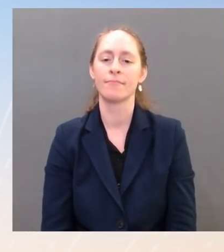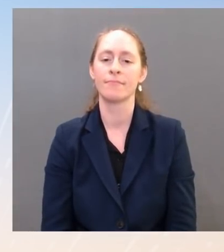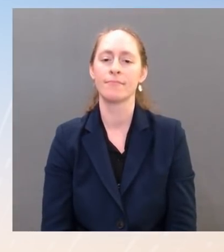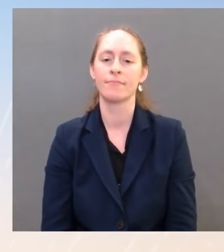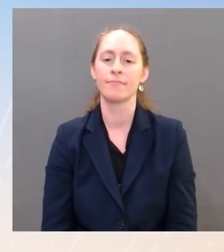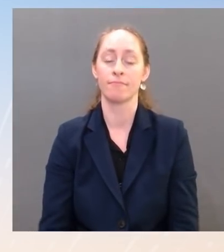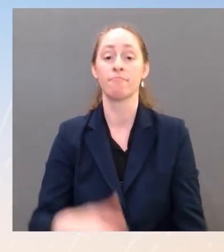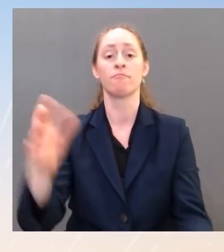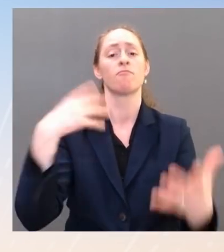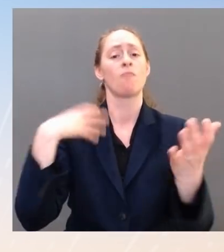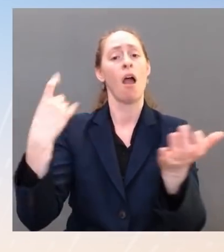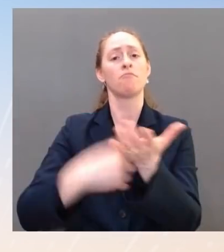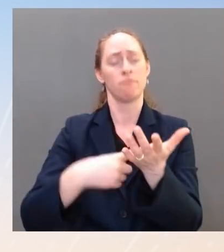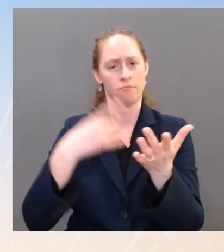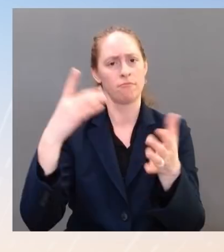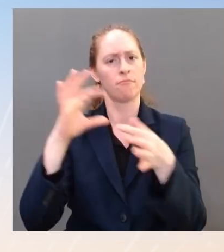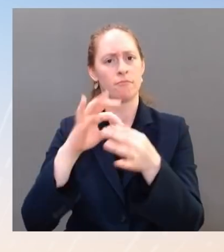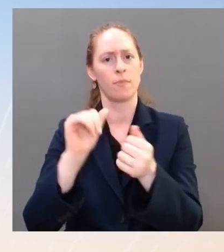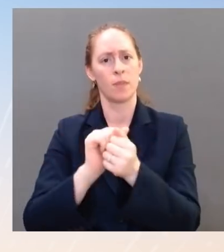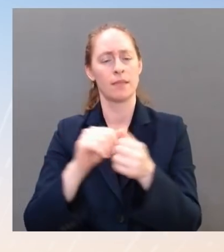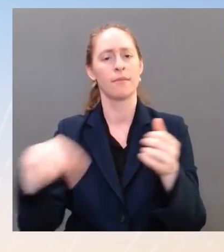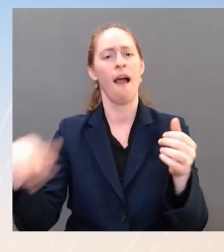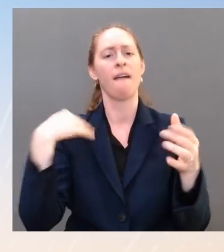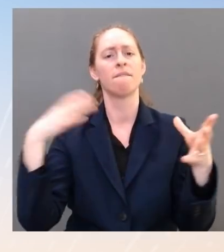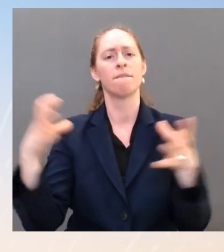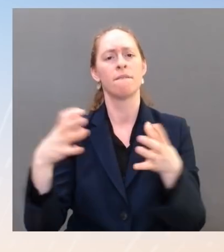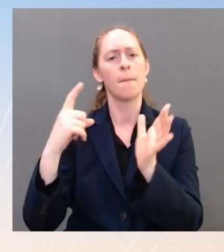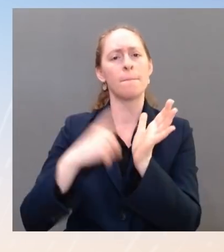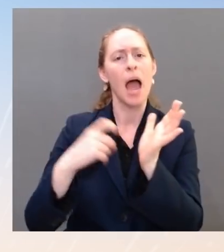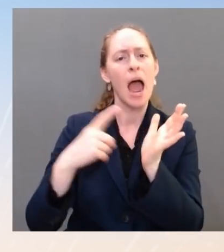that we can move this issue for the mining law.